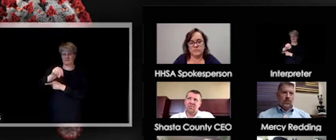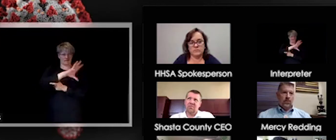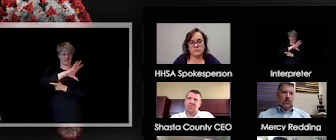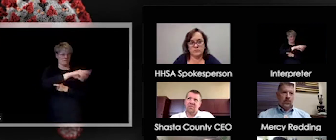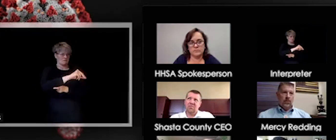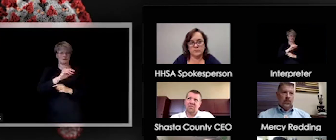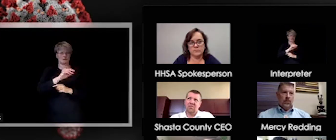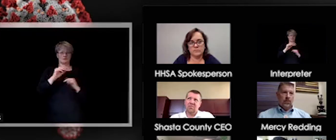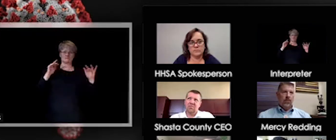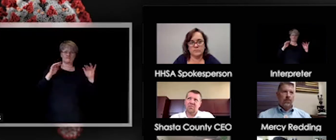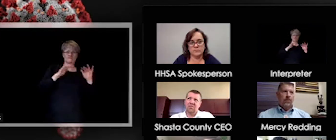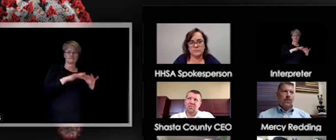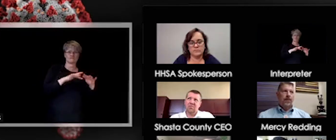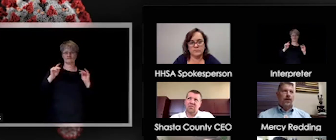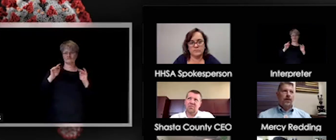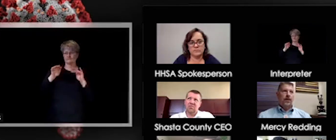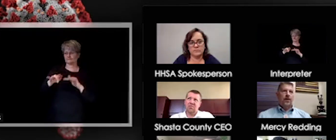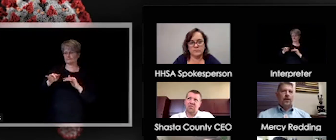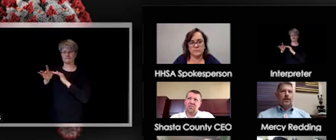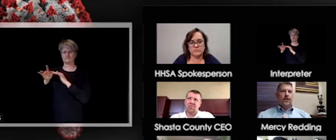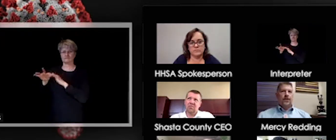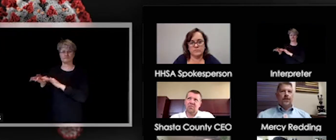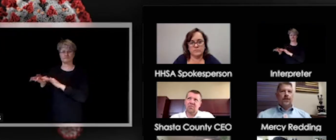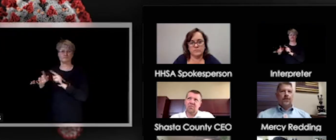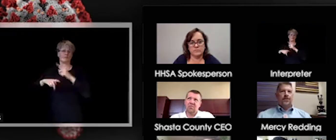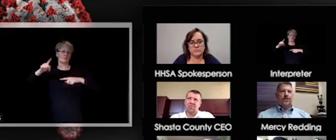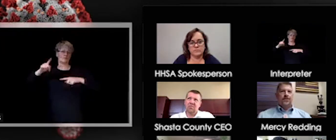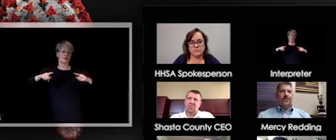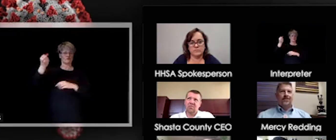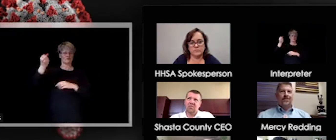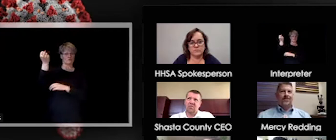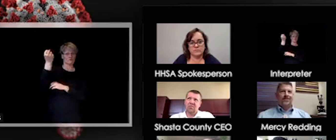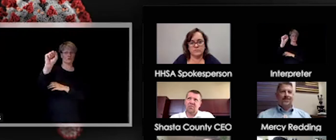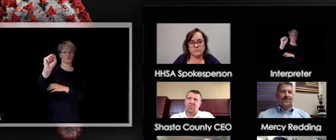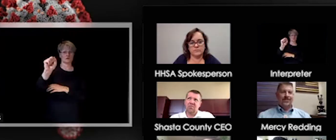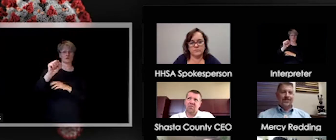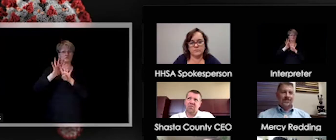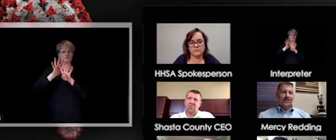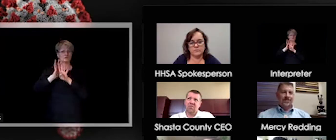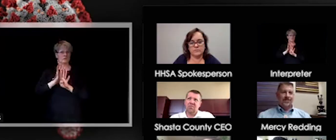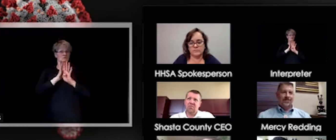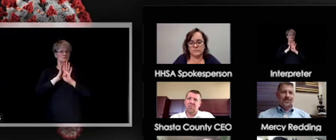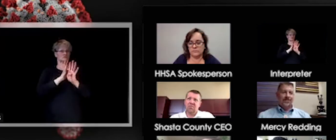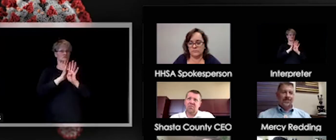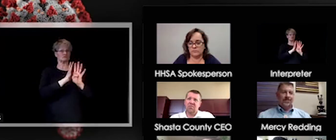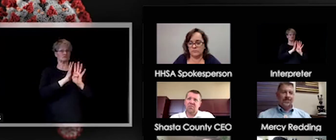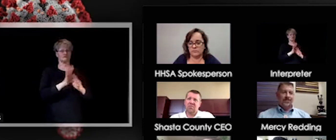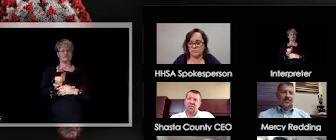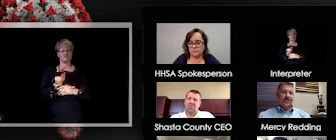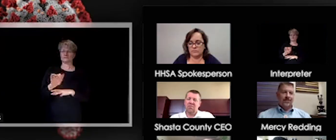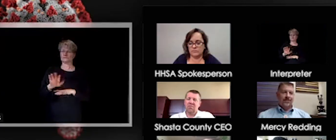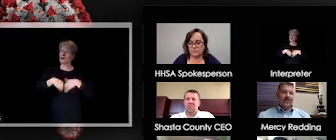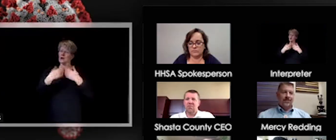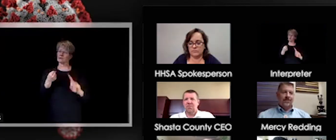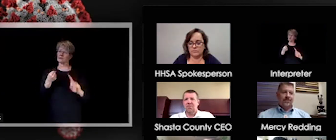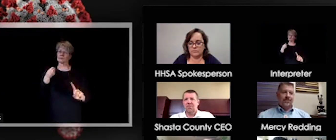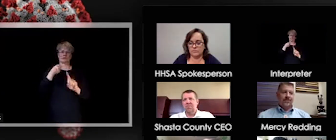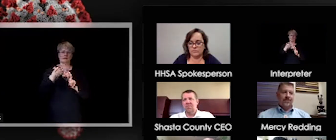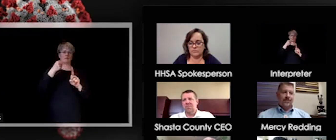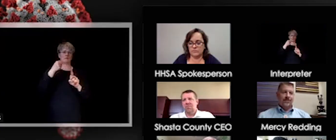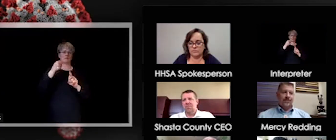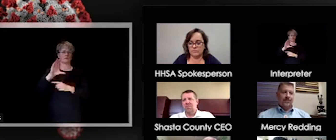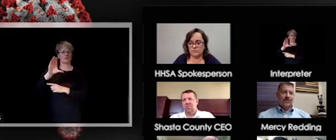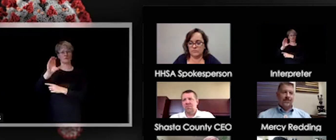to these marches? Can you please elaborate a little bit more how this could impact.